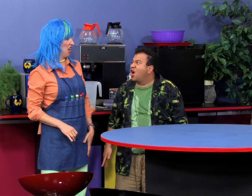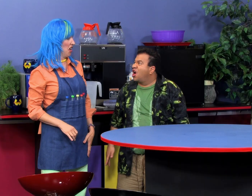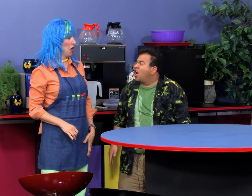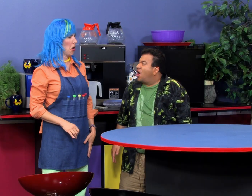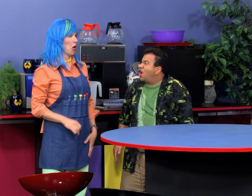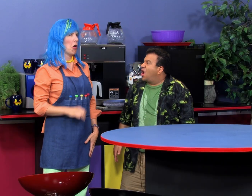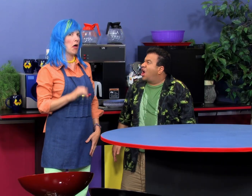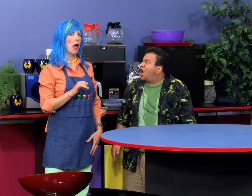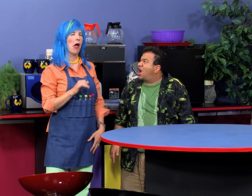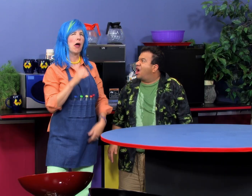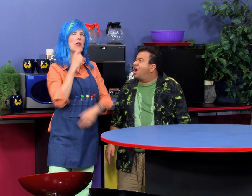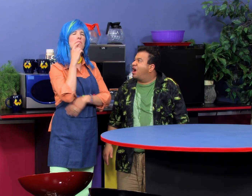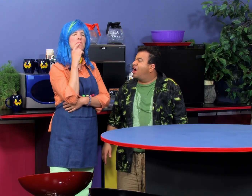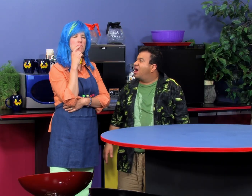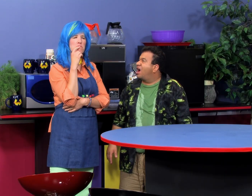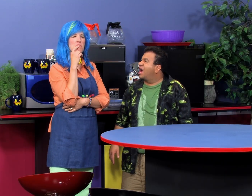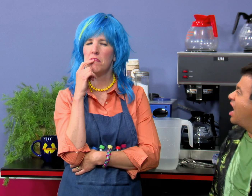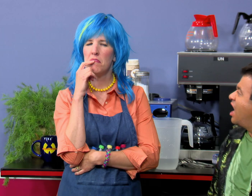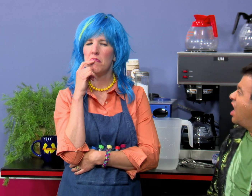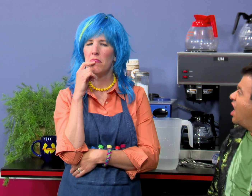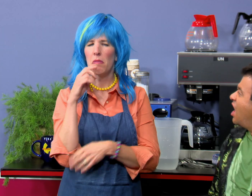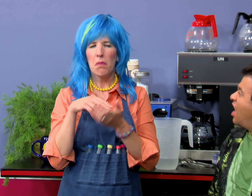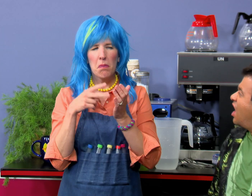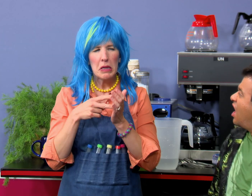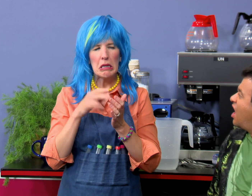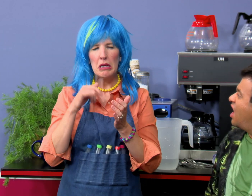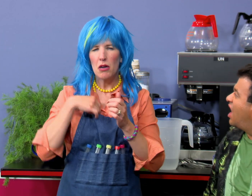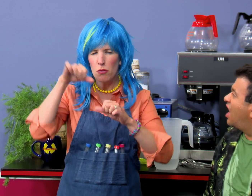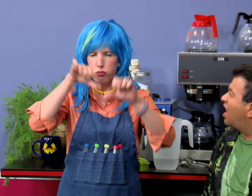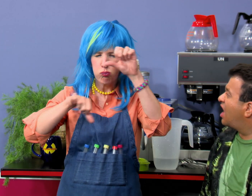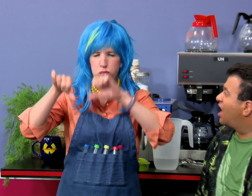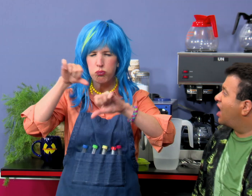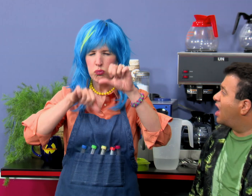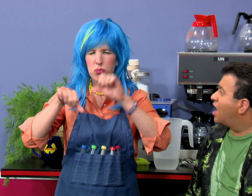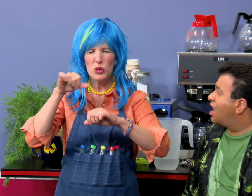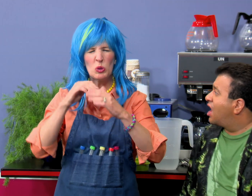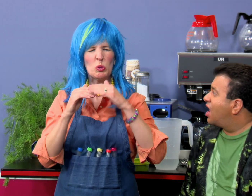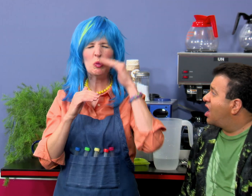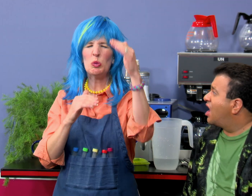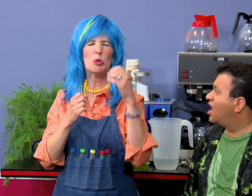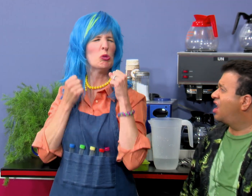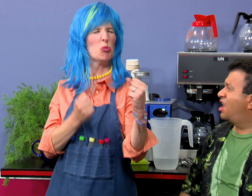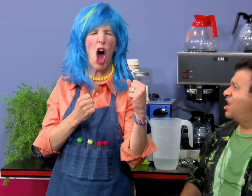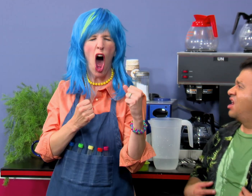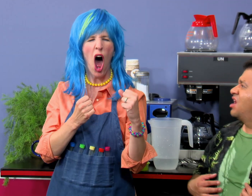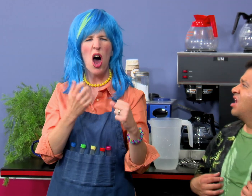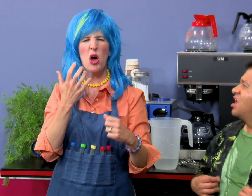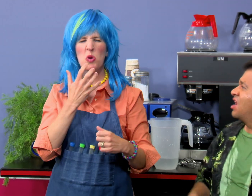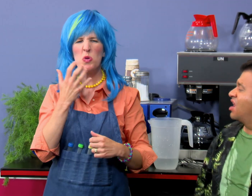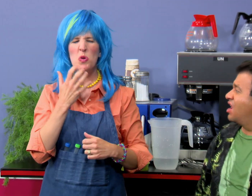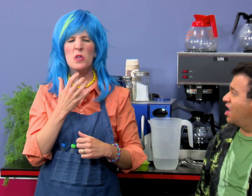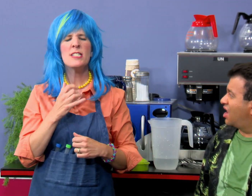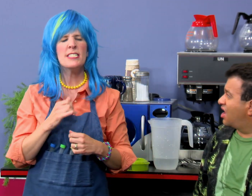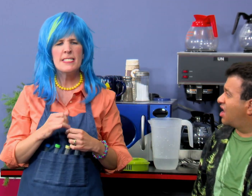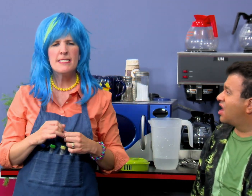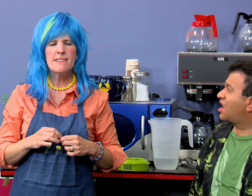HMM. MAYBE I MADE IT TOO STRONG.